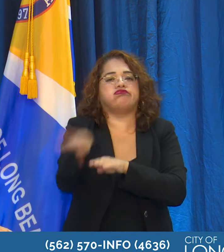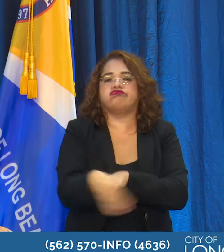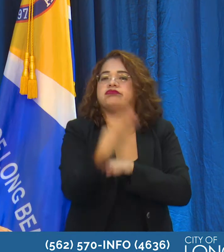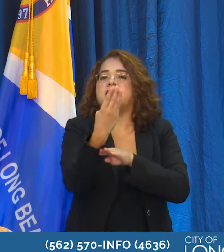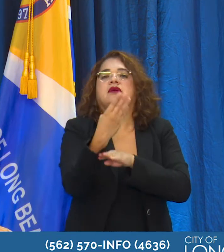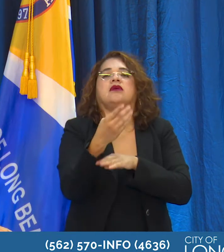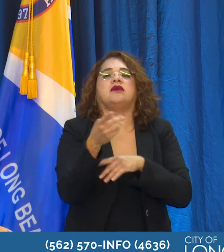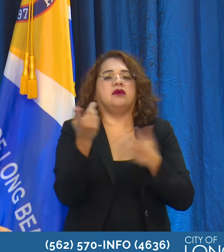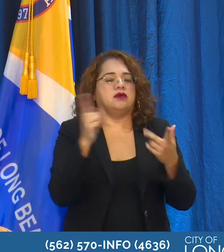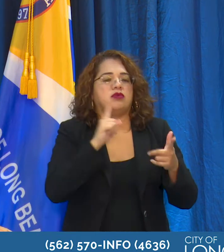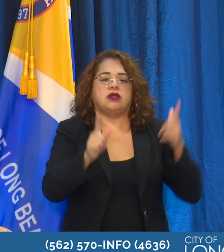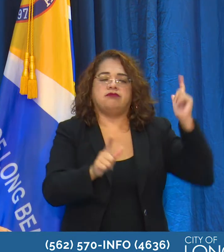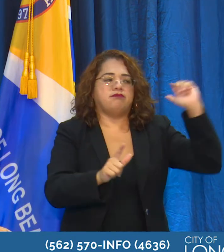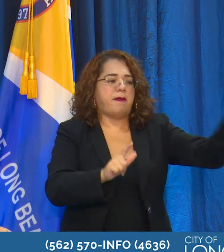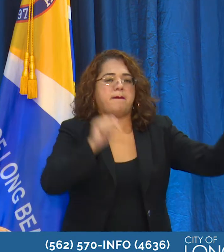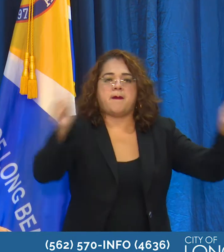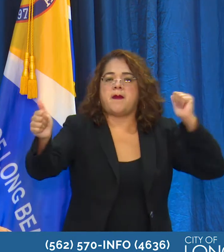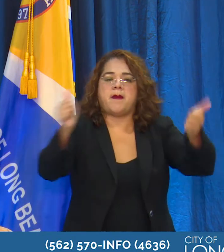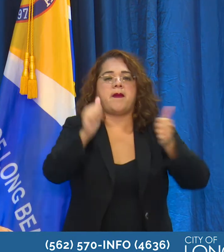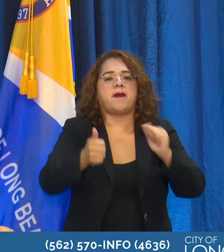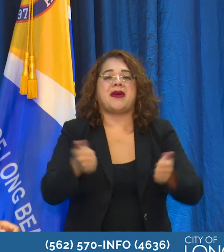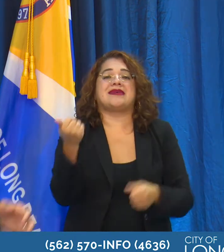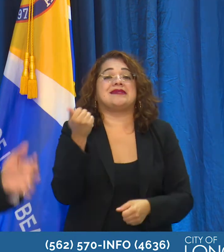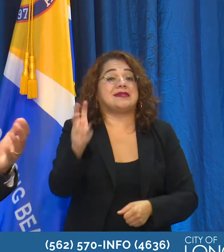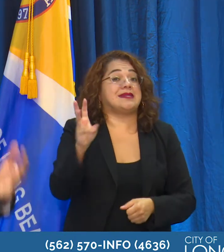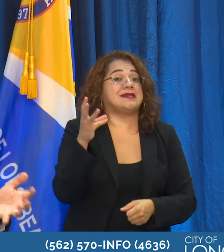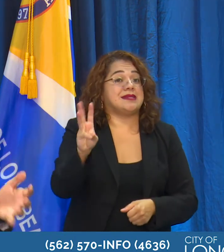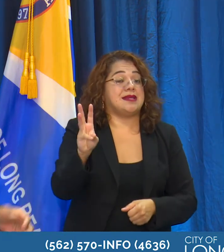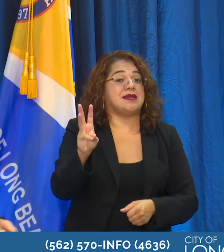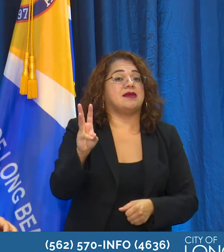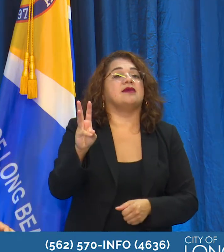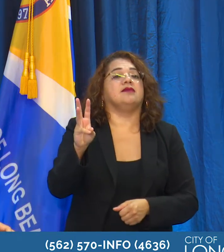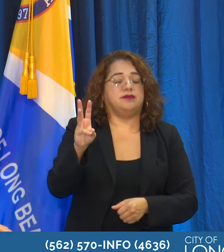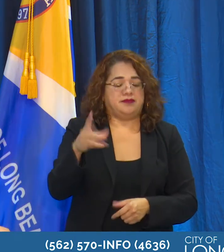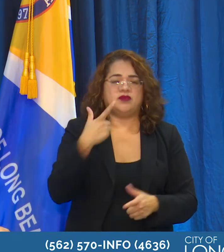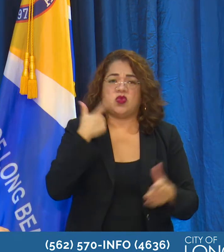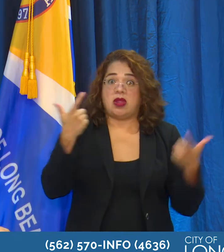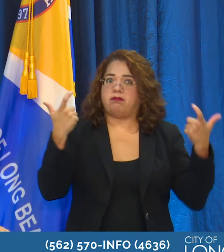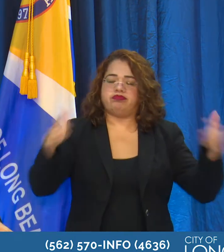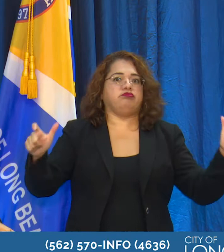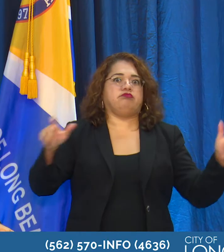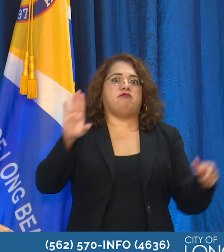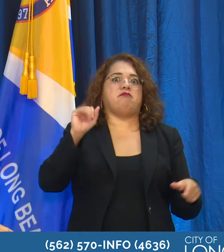distributed all across the city. They are large boxes and you'll be able to find them in different places.